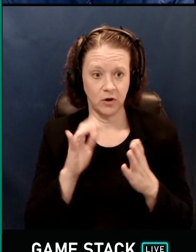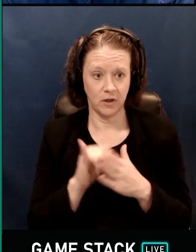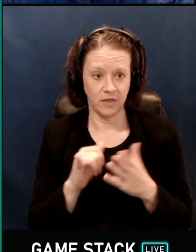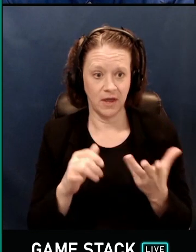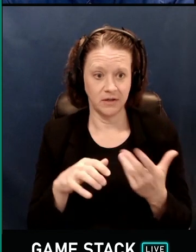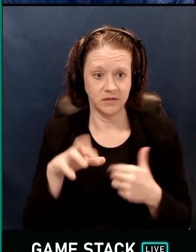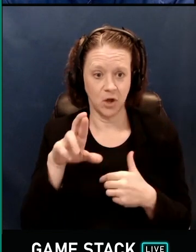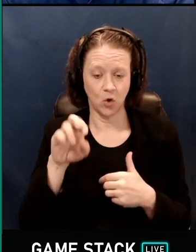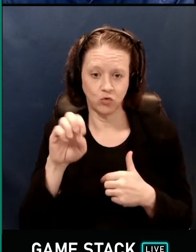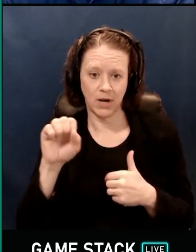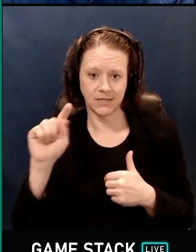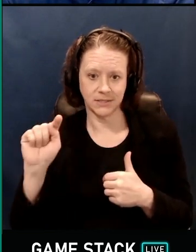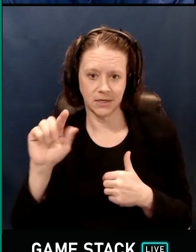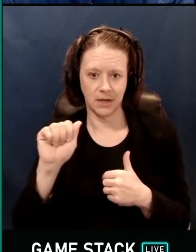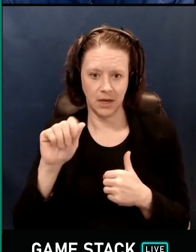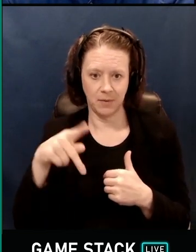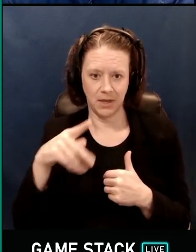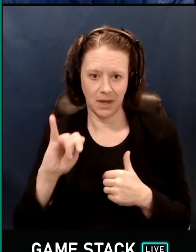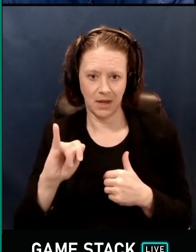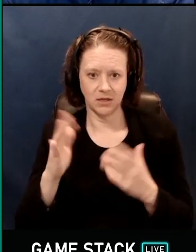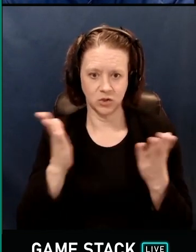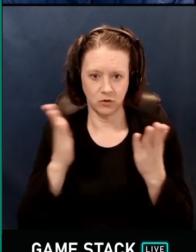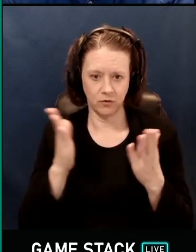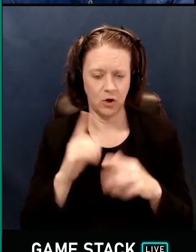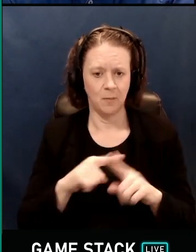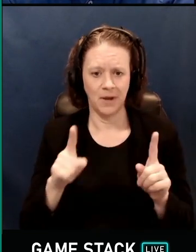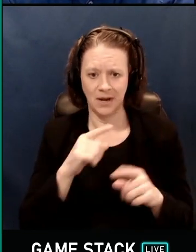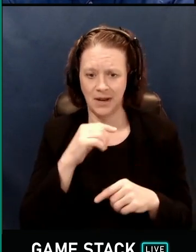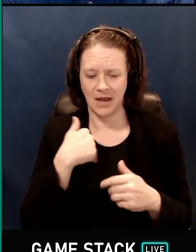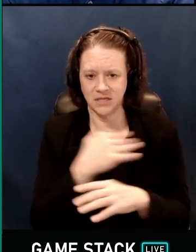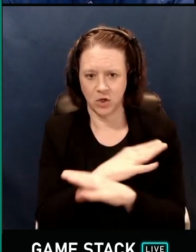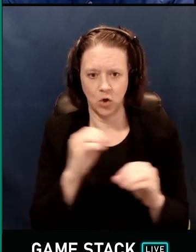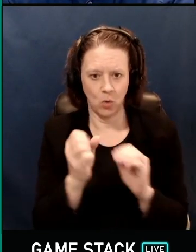but has no authentication capability.